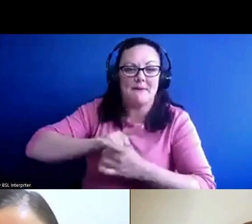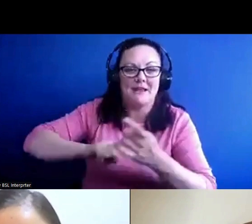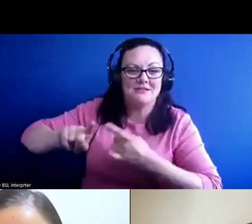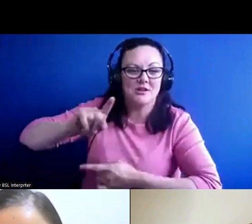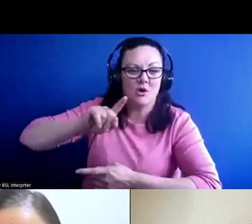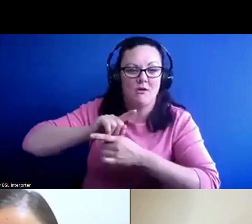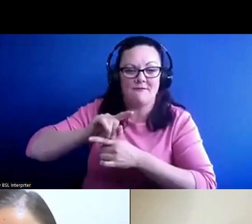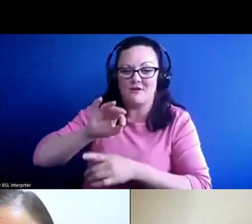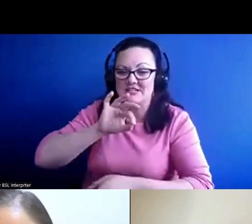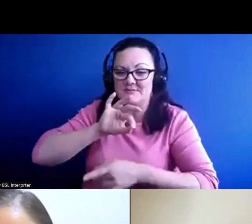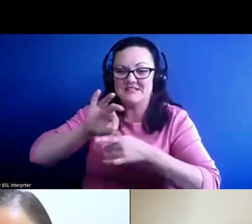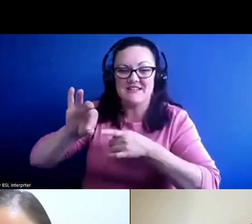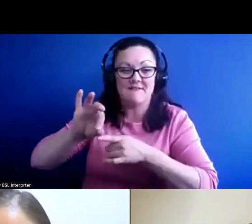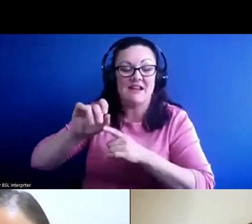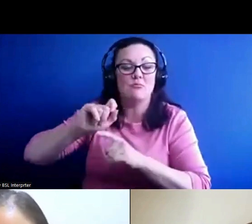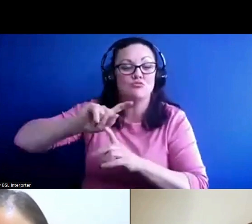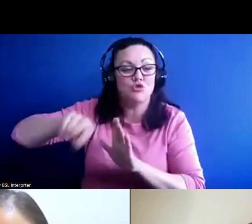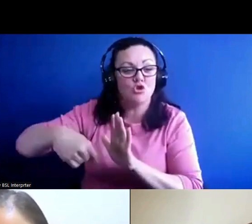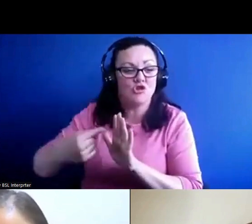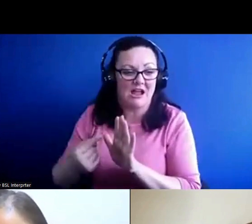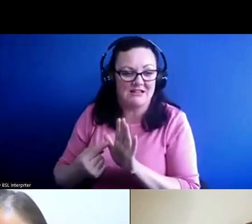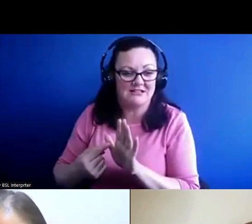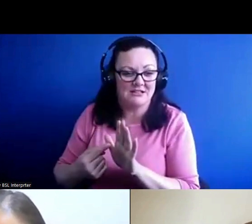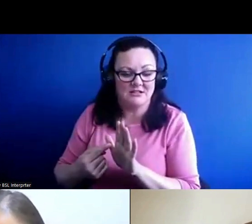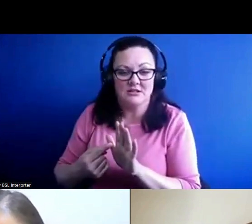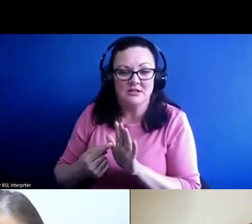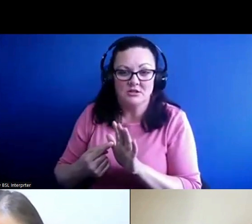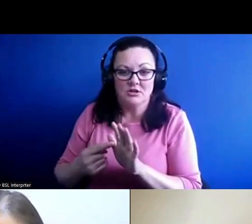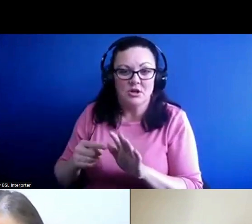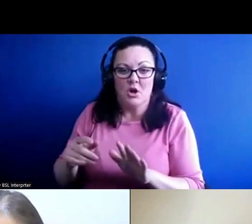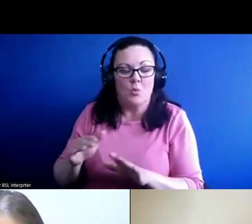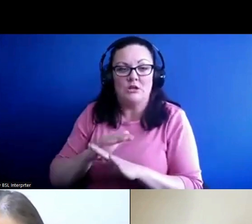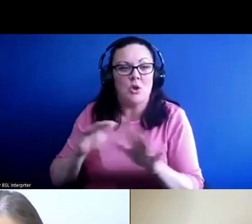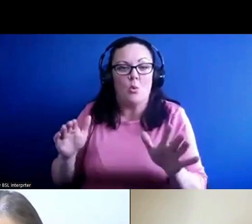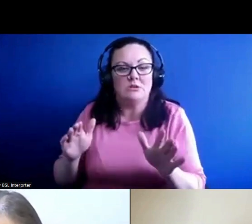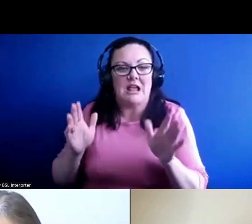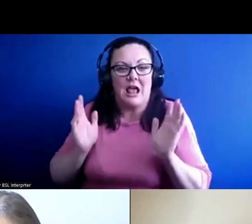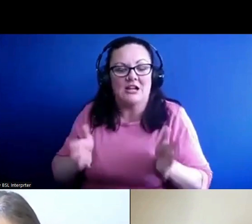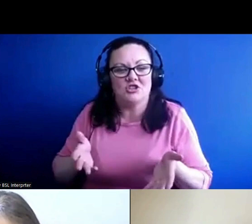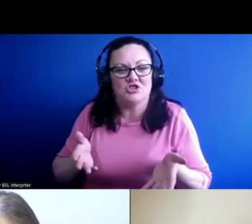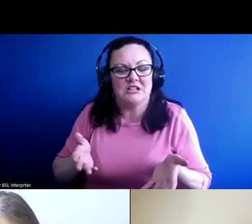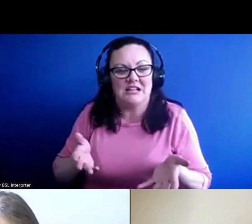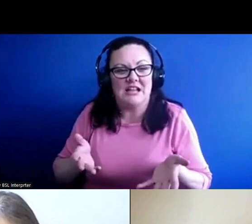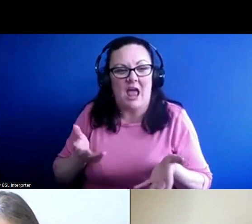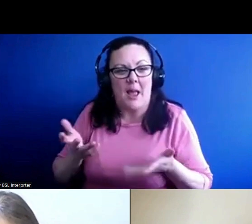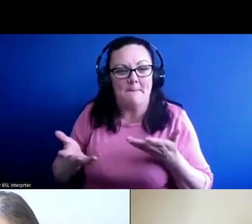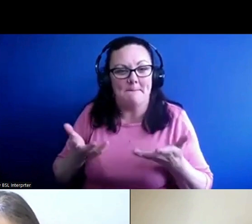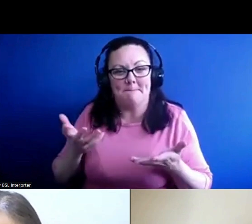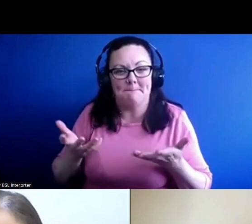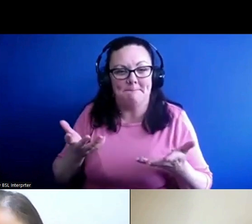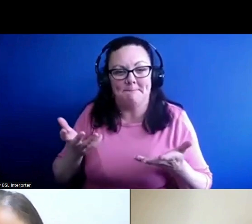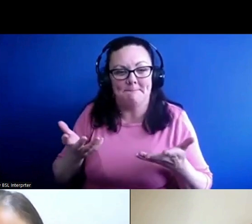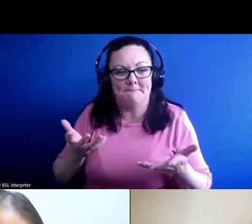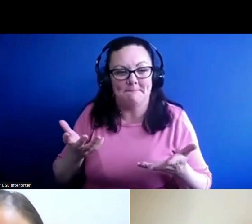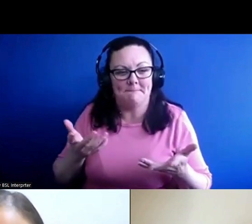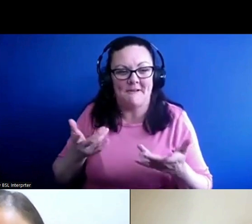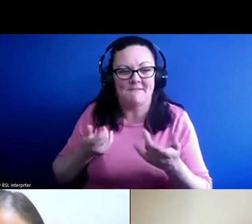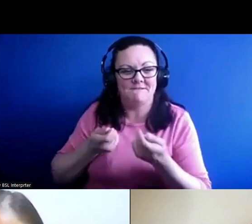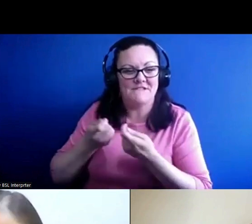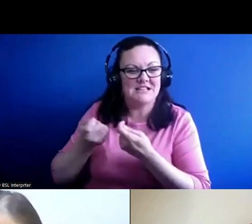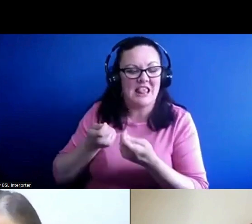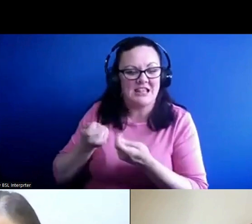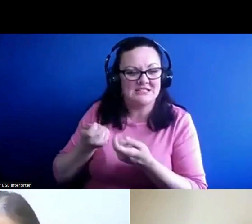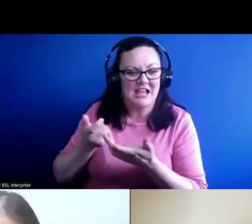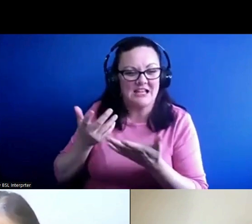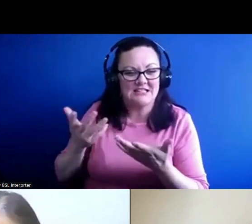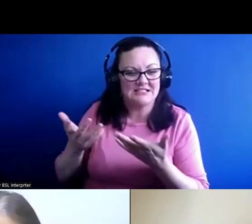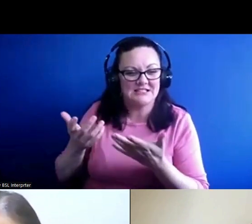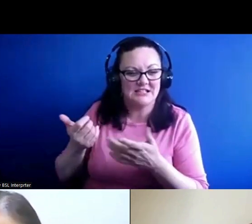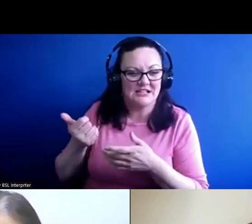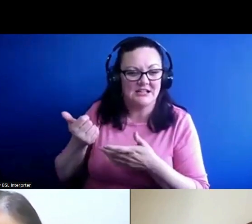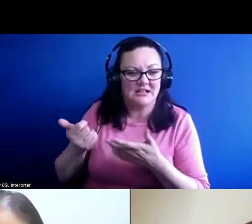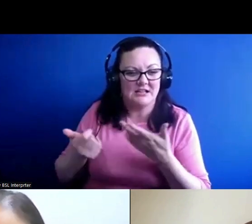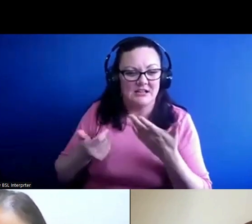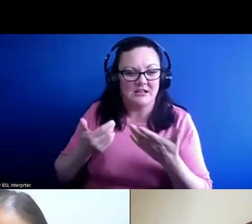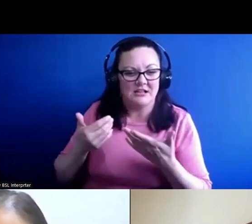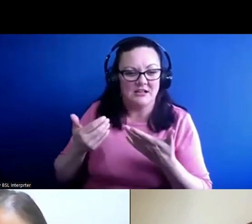specific project we do not actually facilitate putting